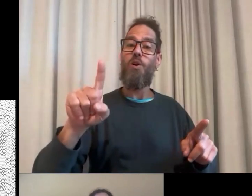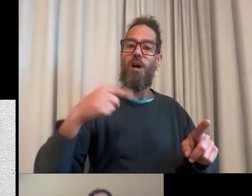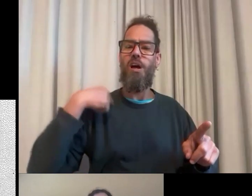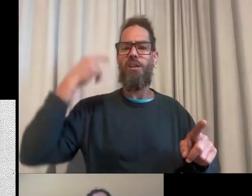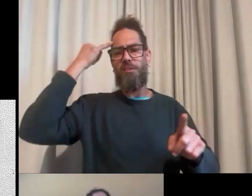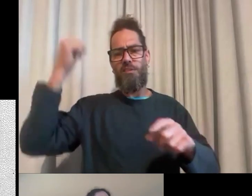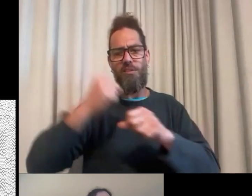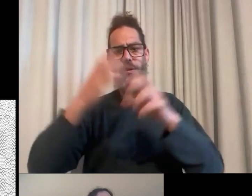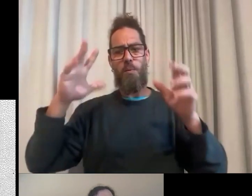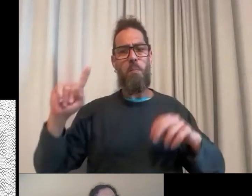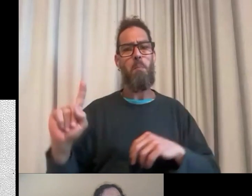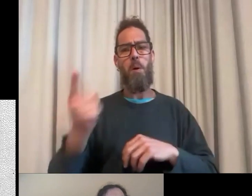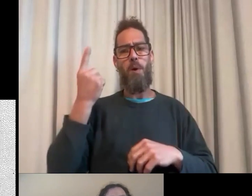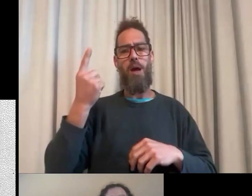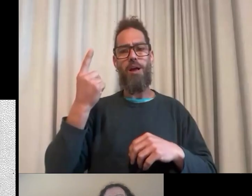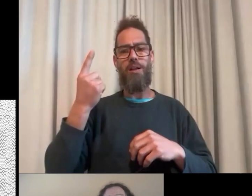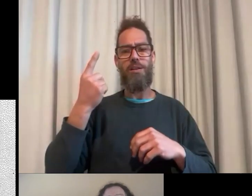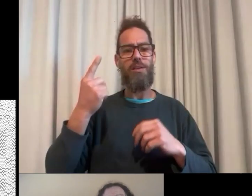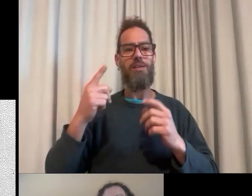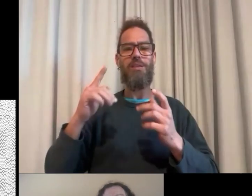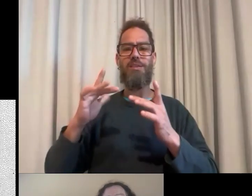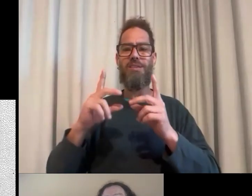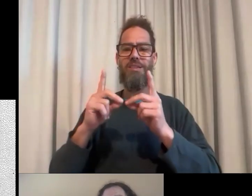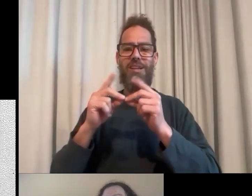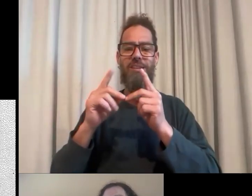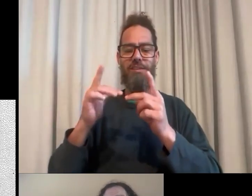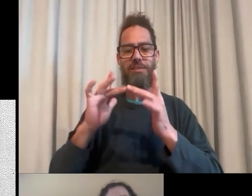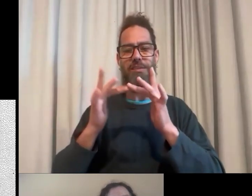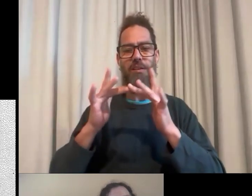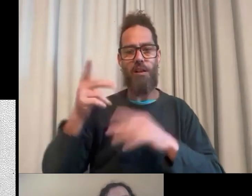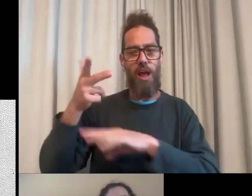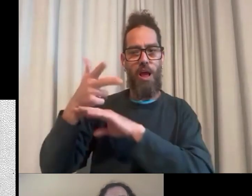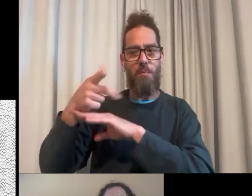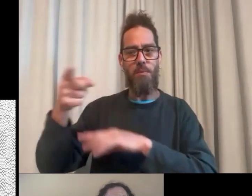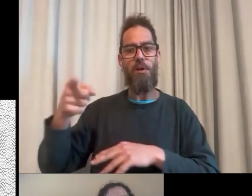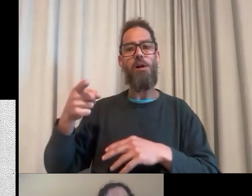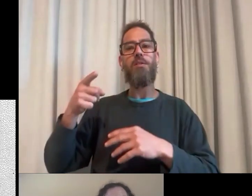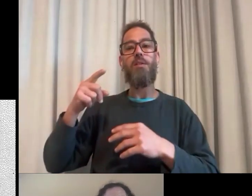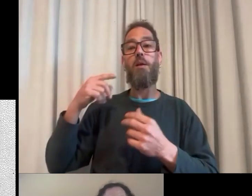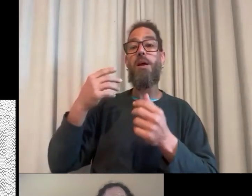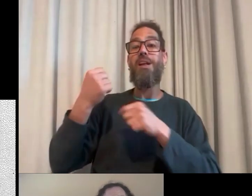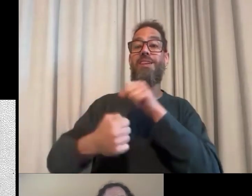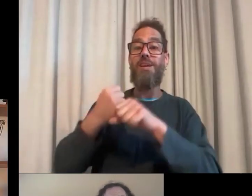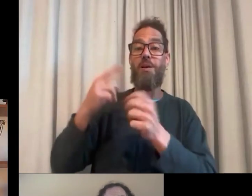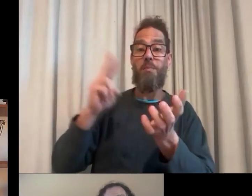first true digital camera. And you can't have digital accessibility without digital images.